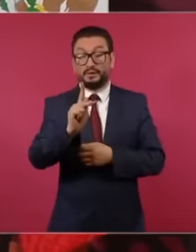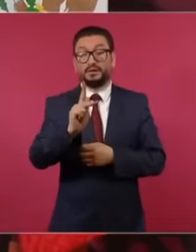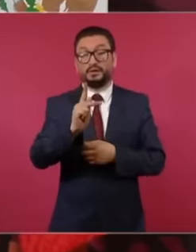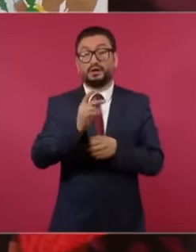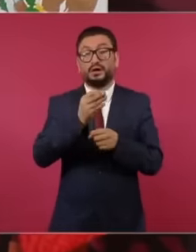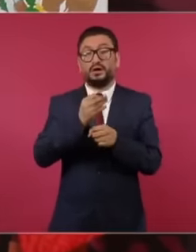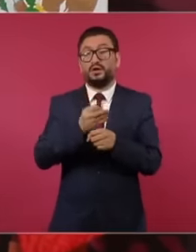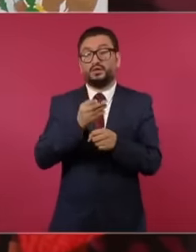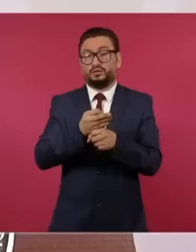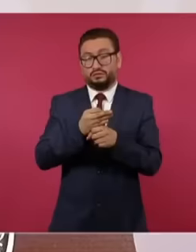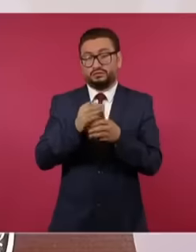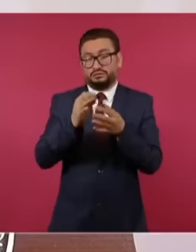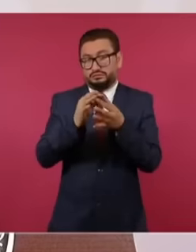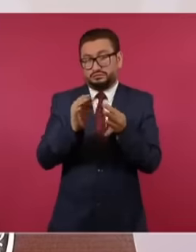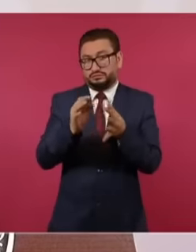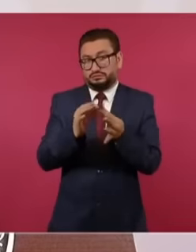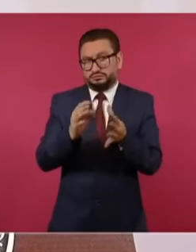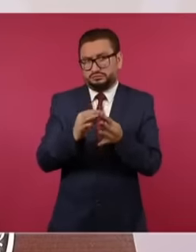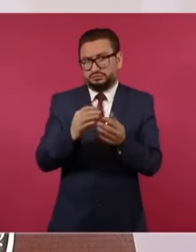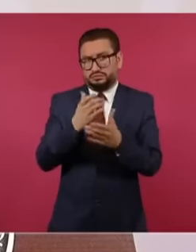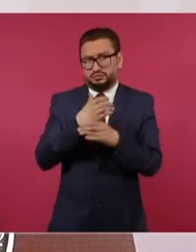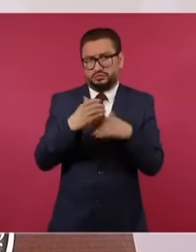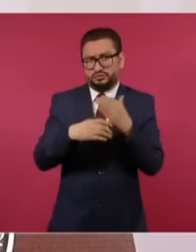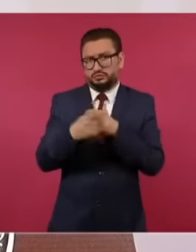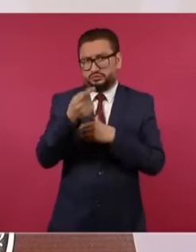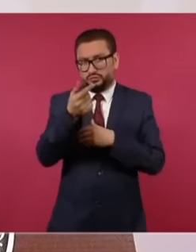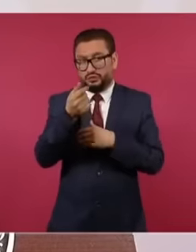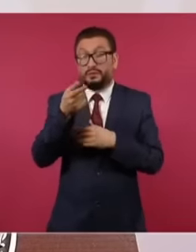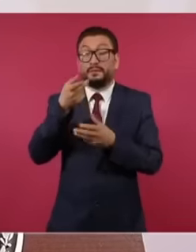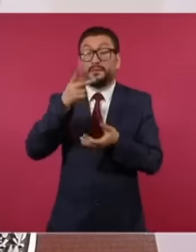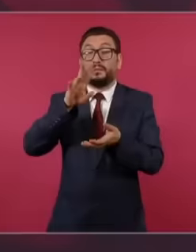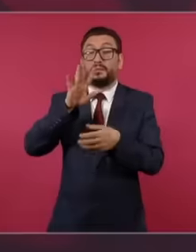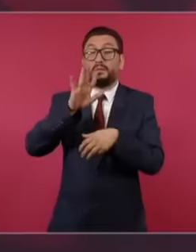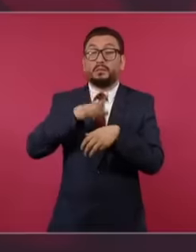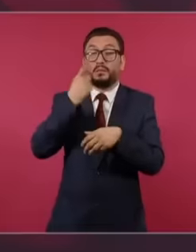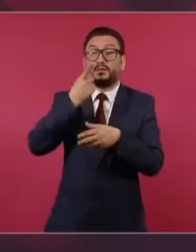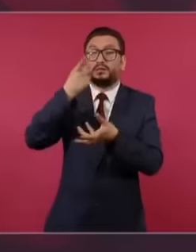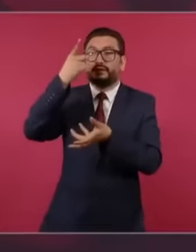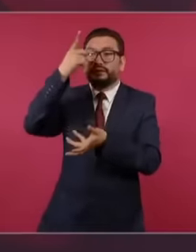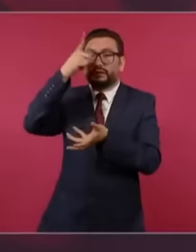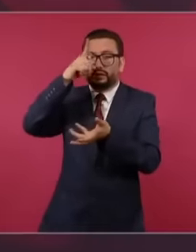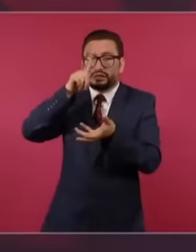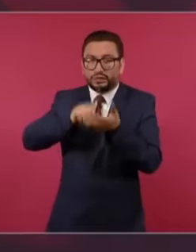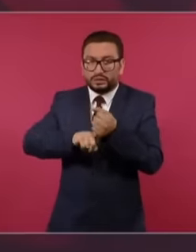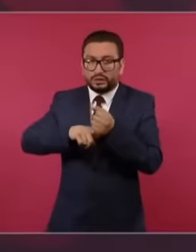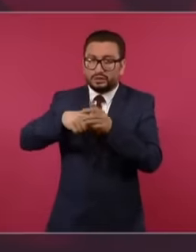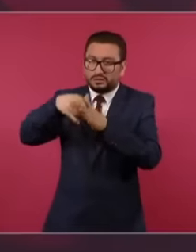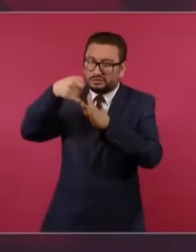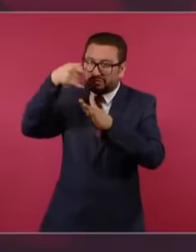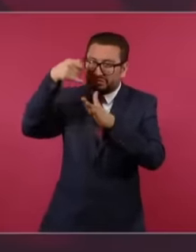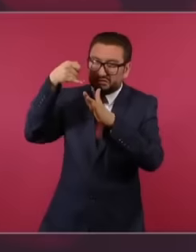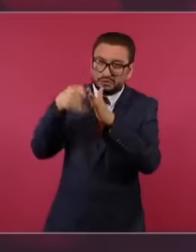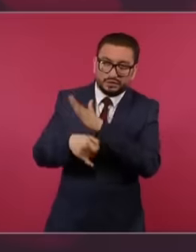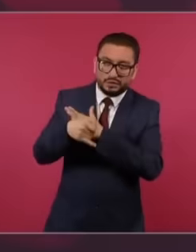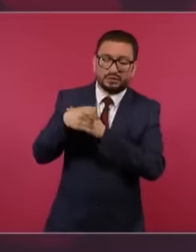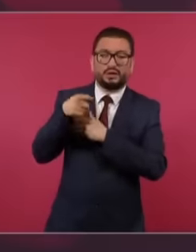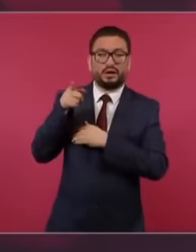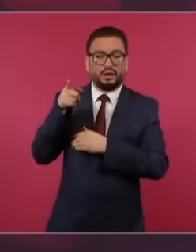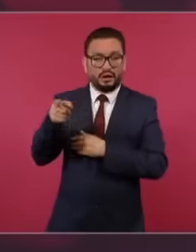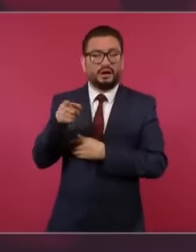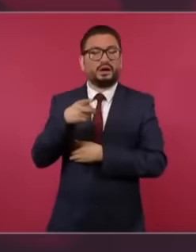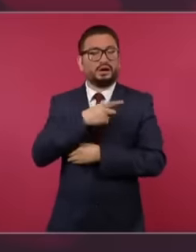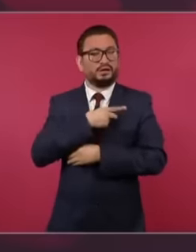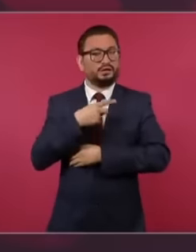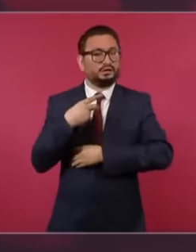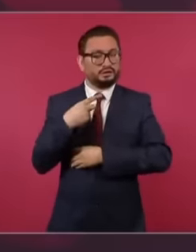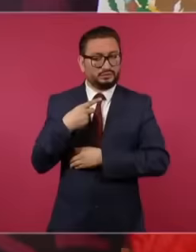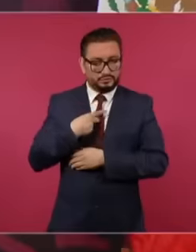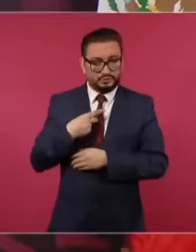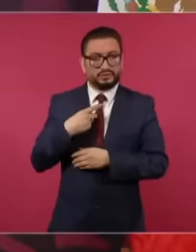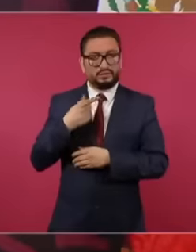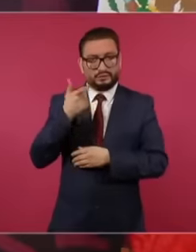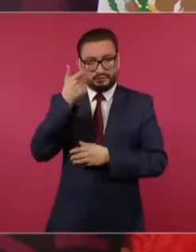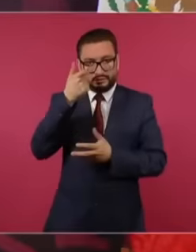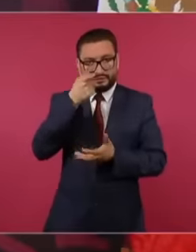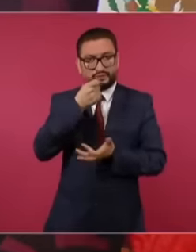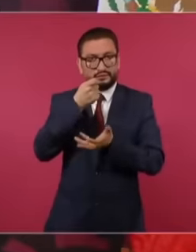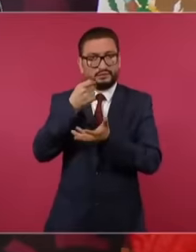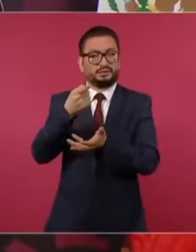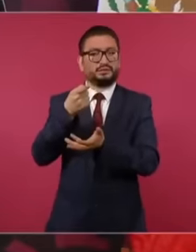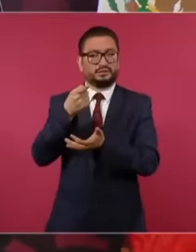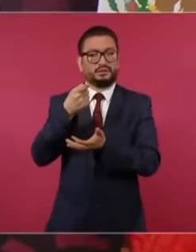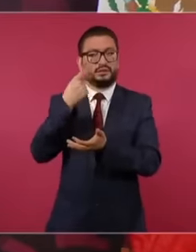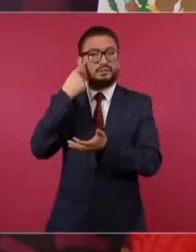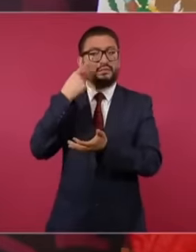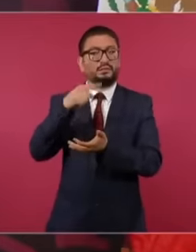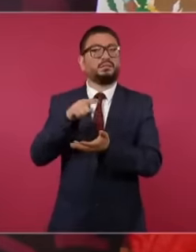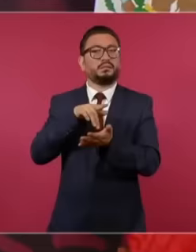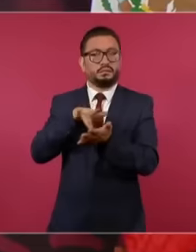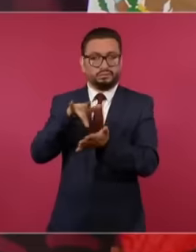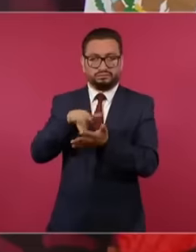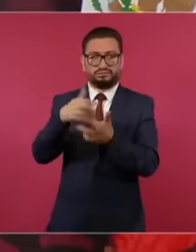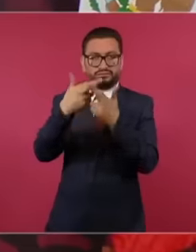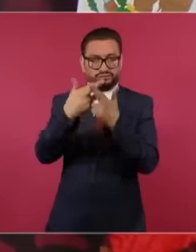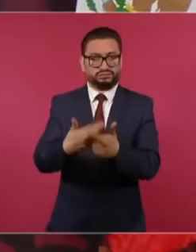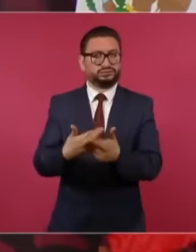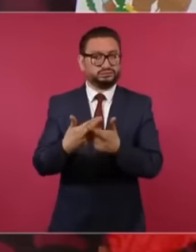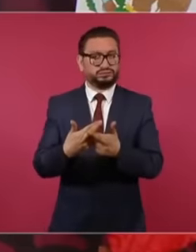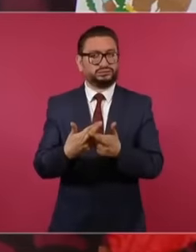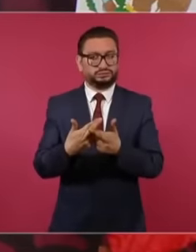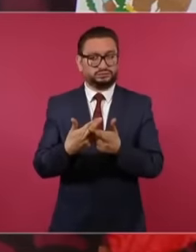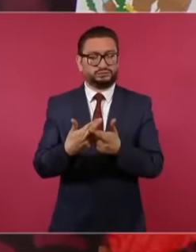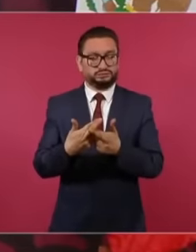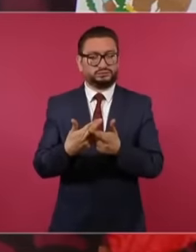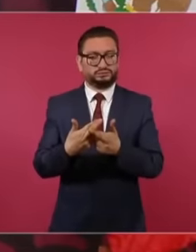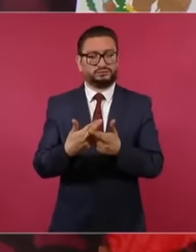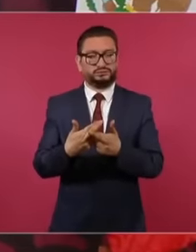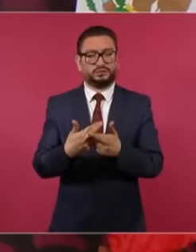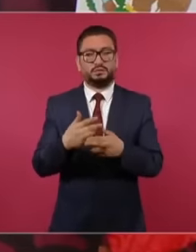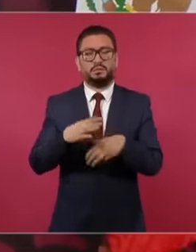minutiae. Basically, they must allocate sufficient resources because